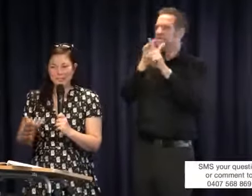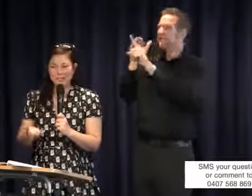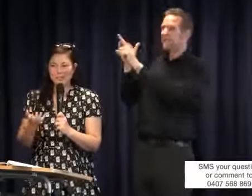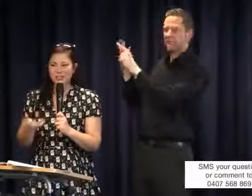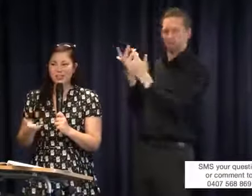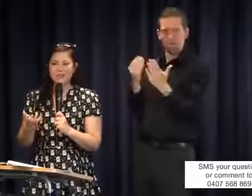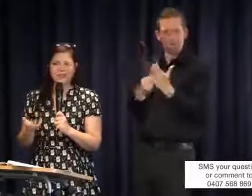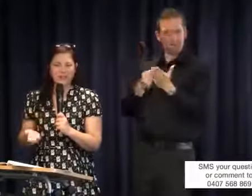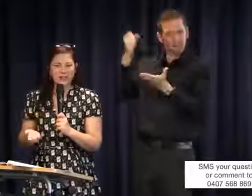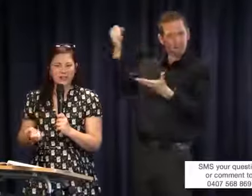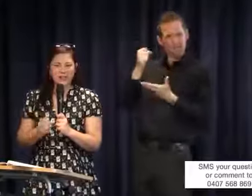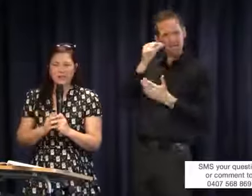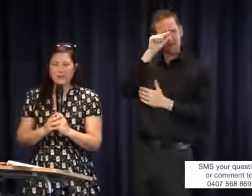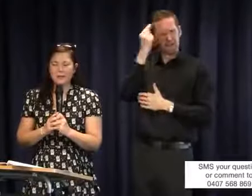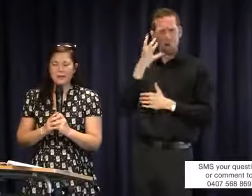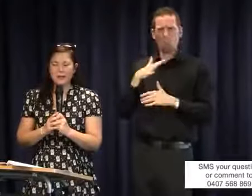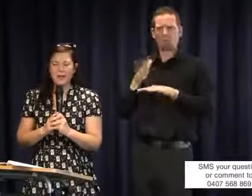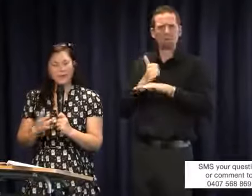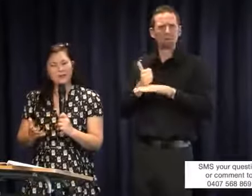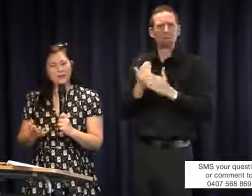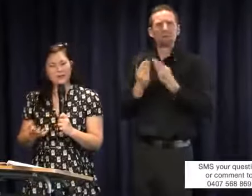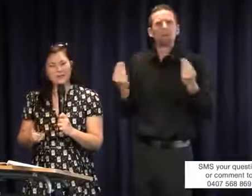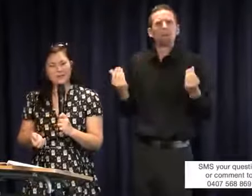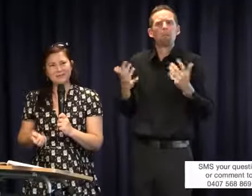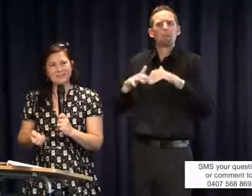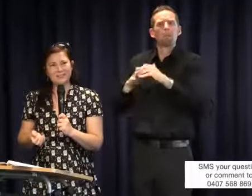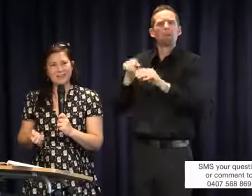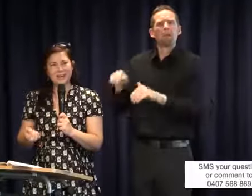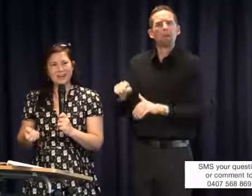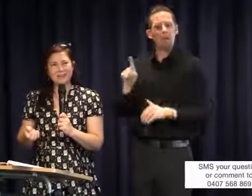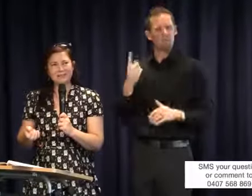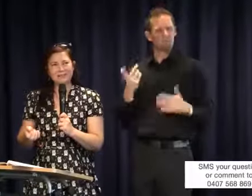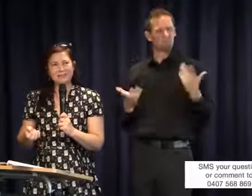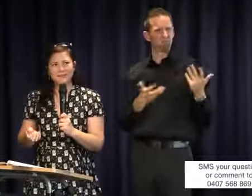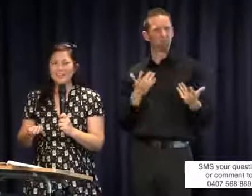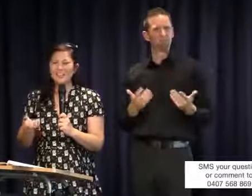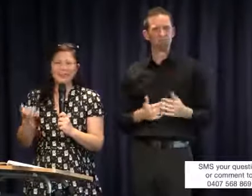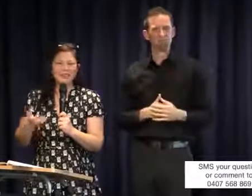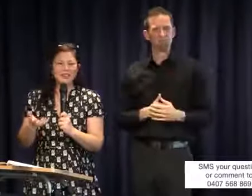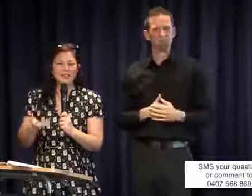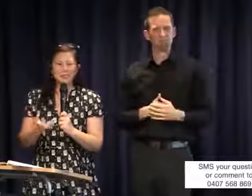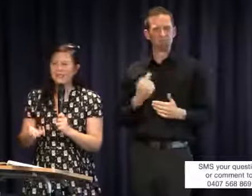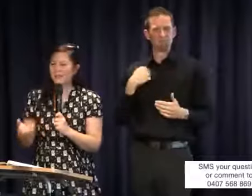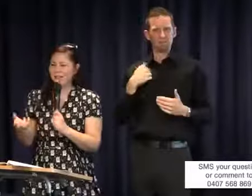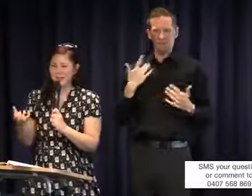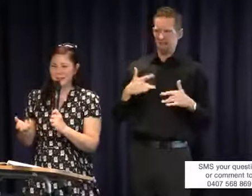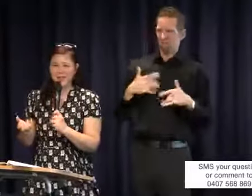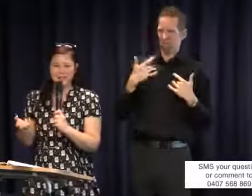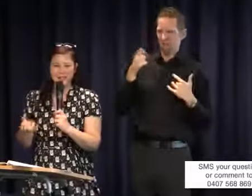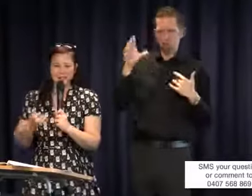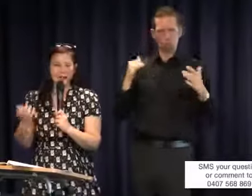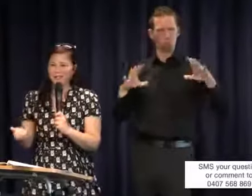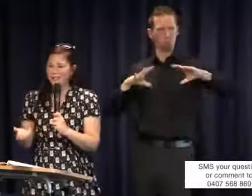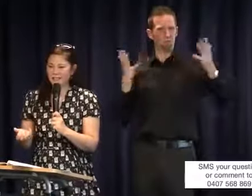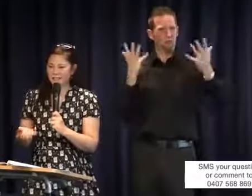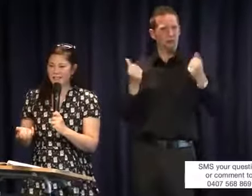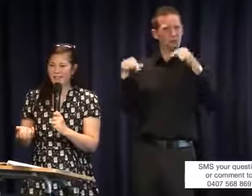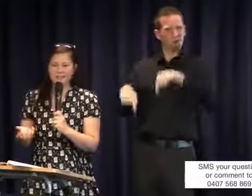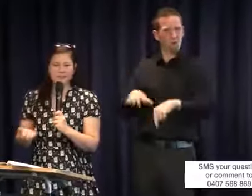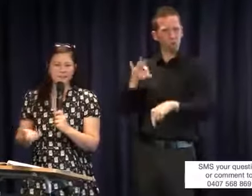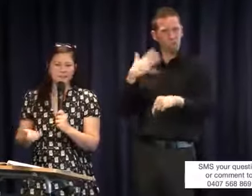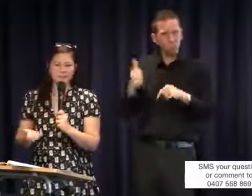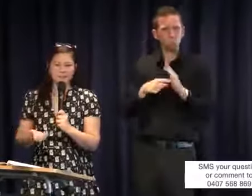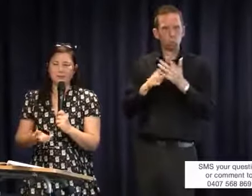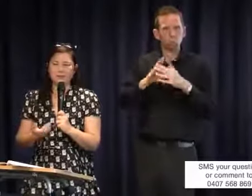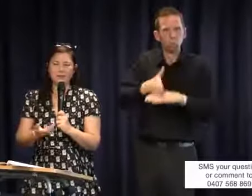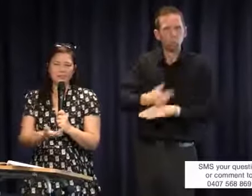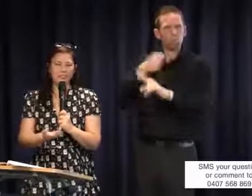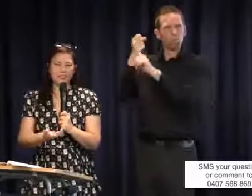just to set up something. I don't feel it should be something that is in place already.